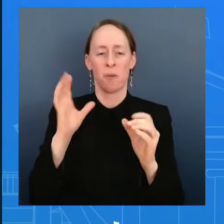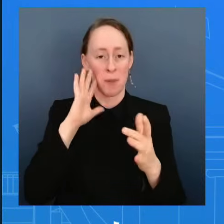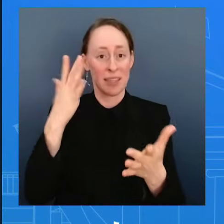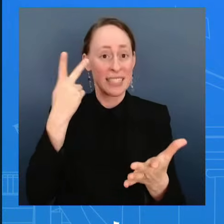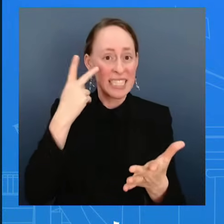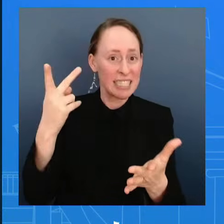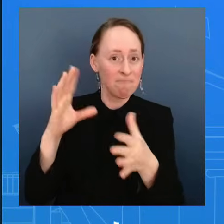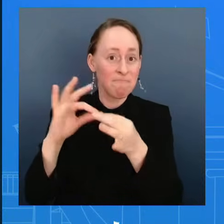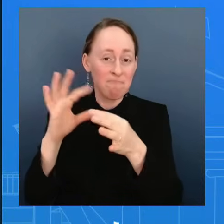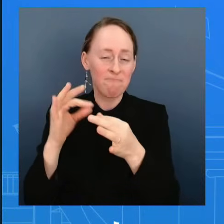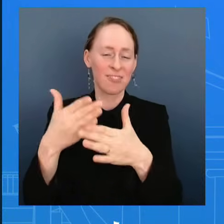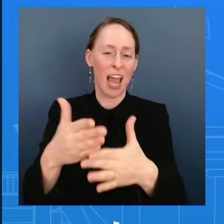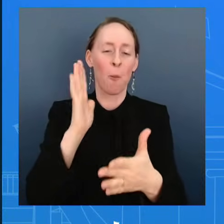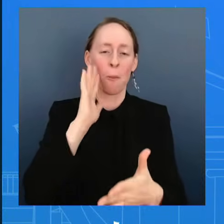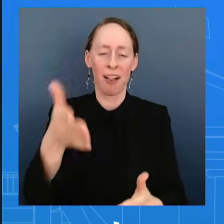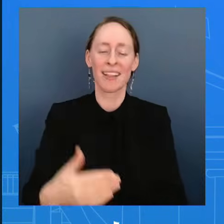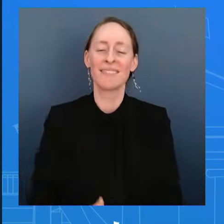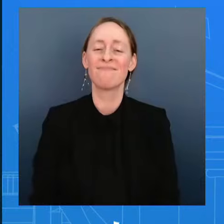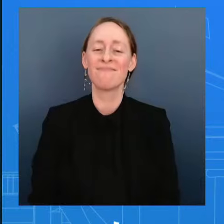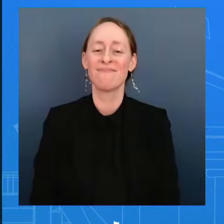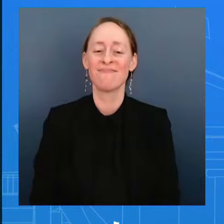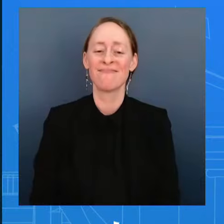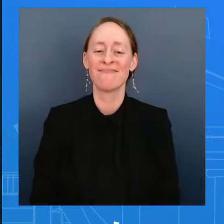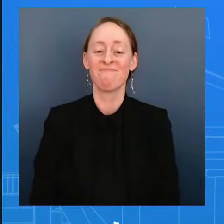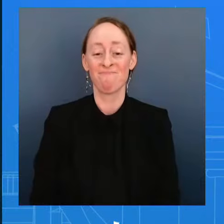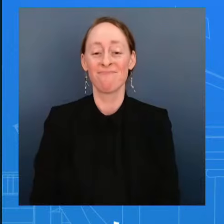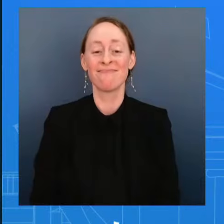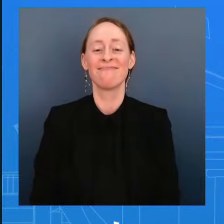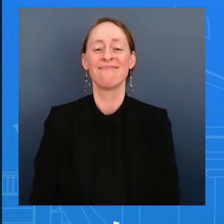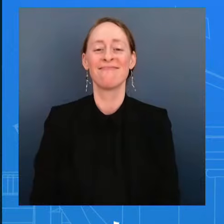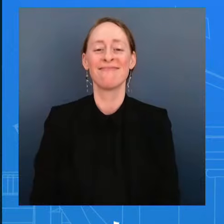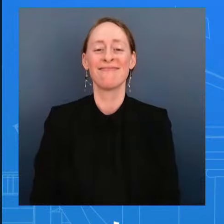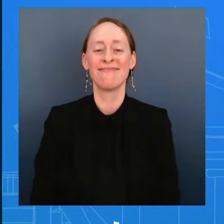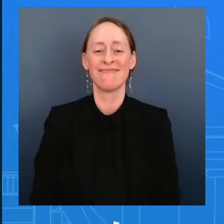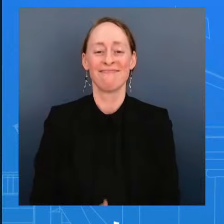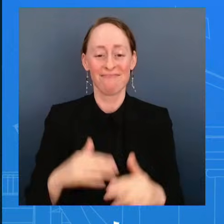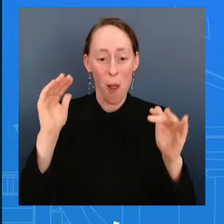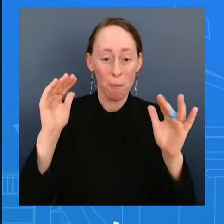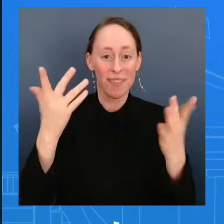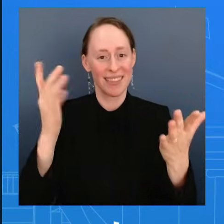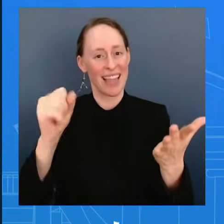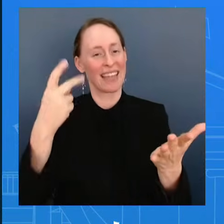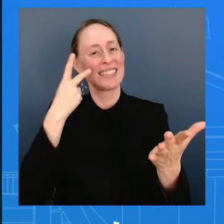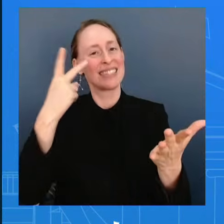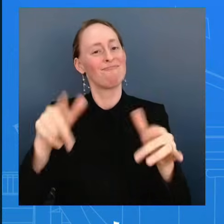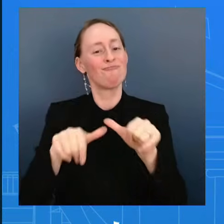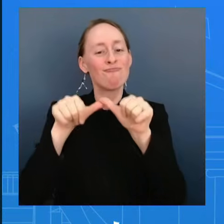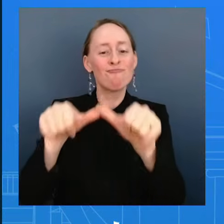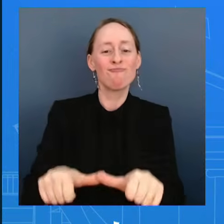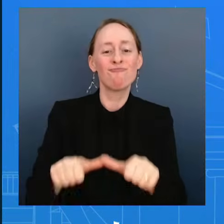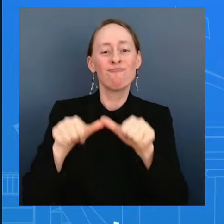the party, the Democratic Party. And we saw that, to your point. So, he's not surprised. That's what he wanted.